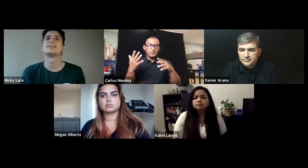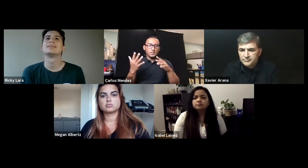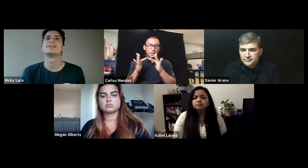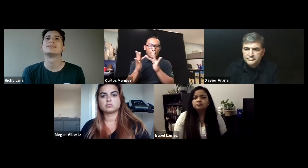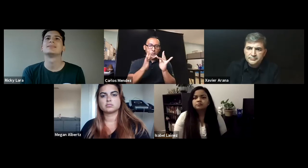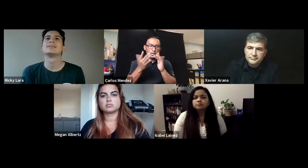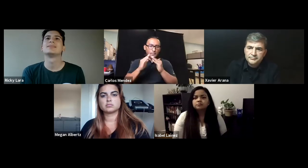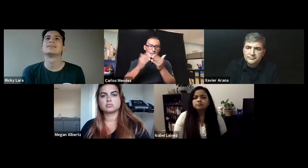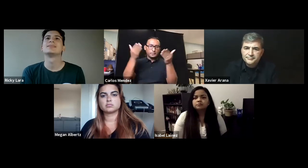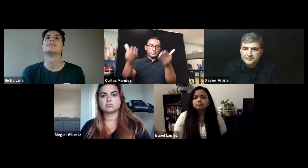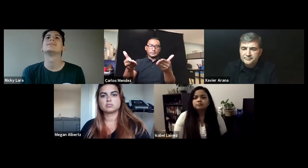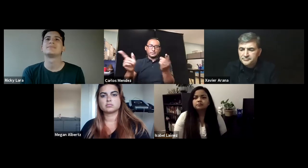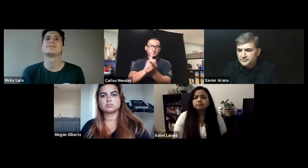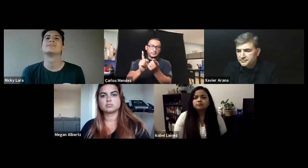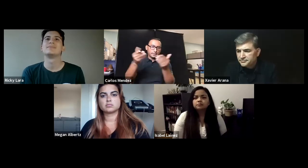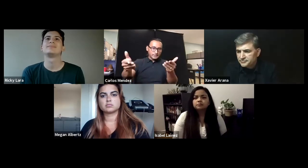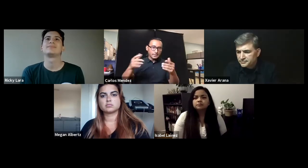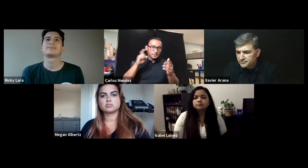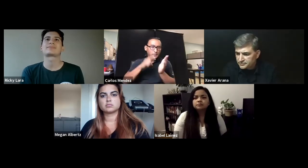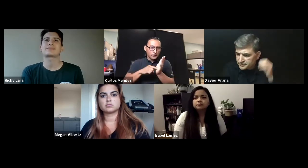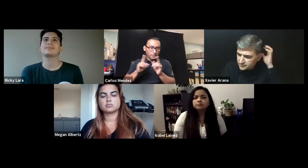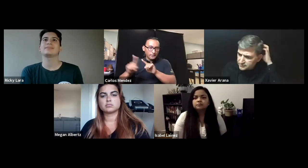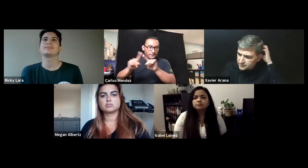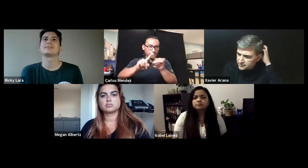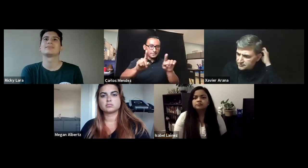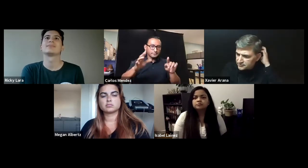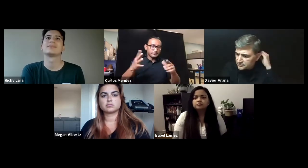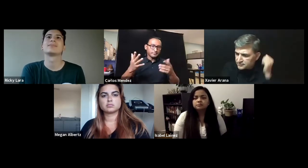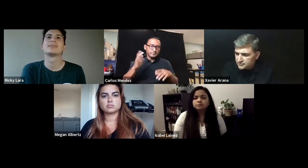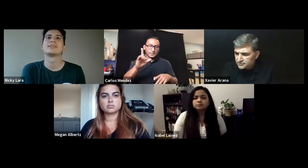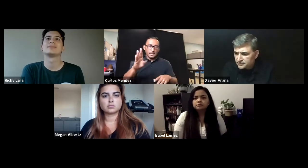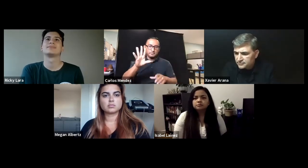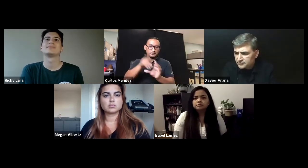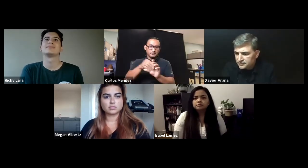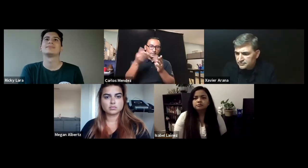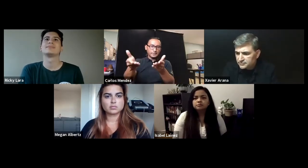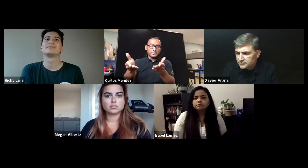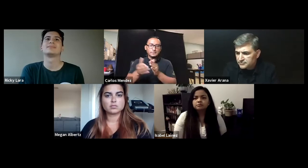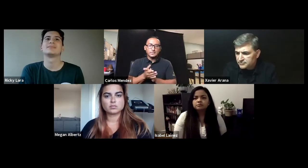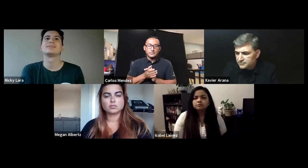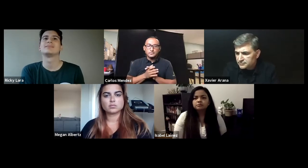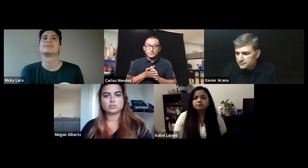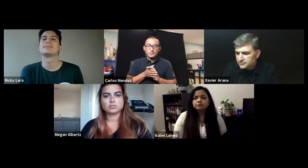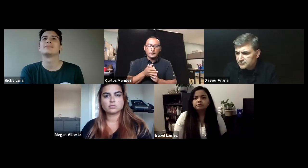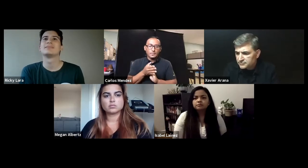and it became, you know, more, um...available.